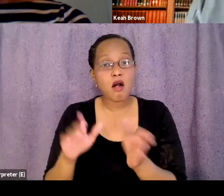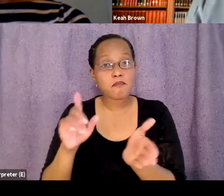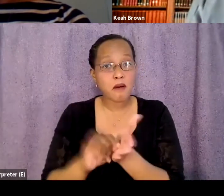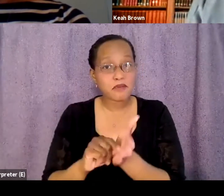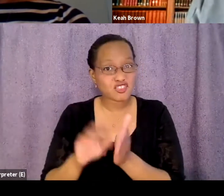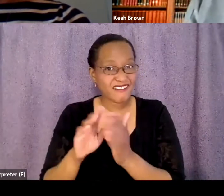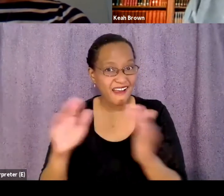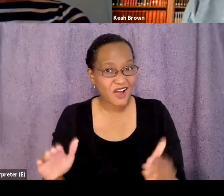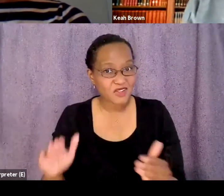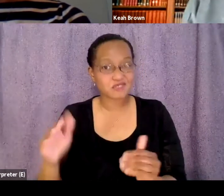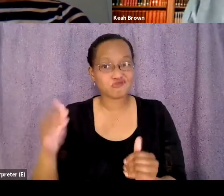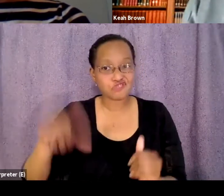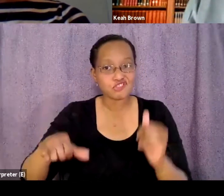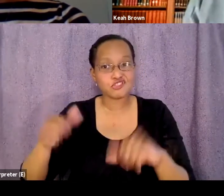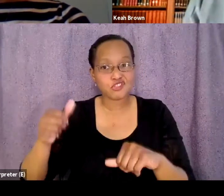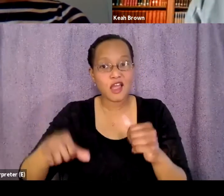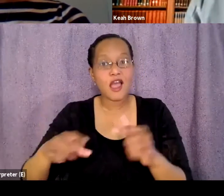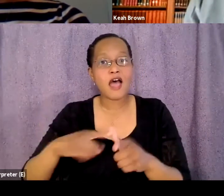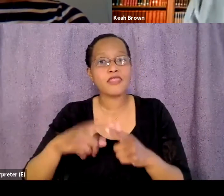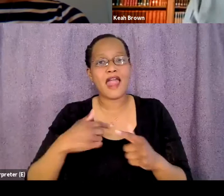and then it's sold at auction, which just means that.